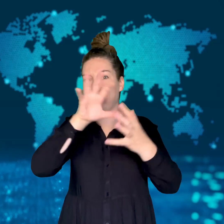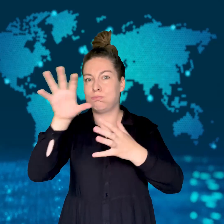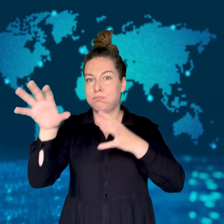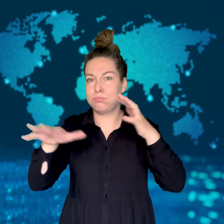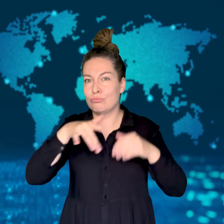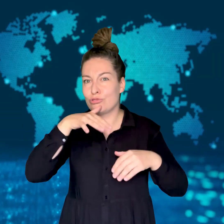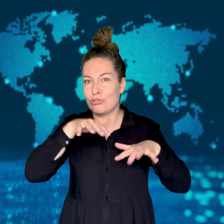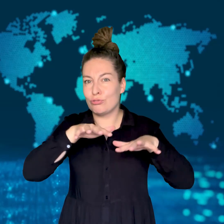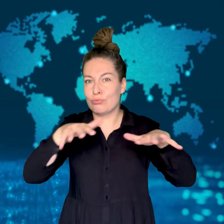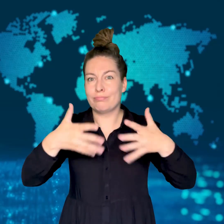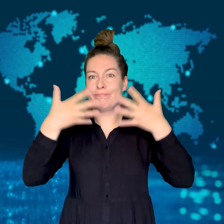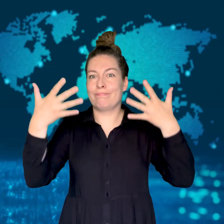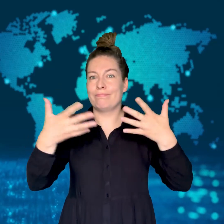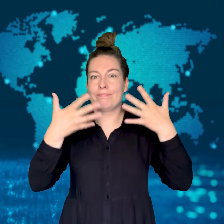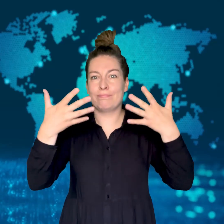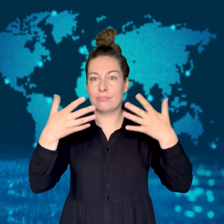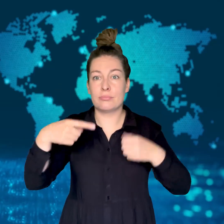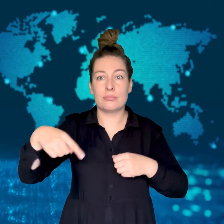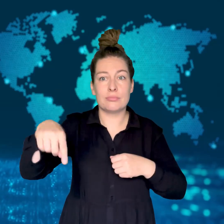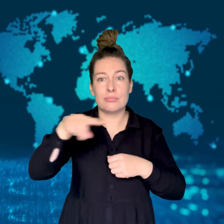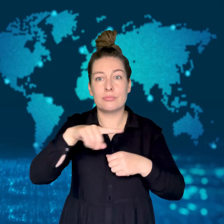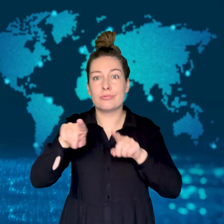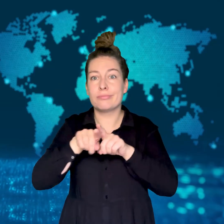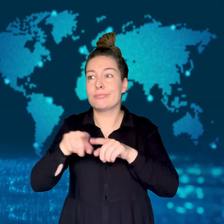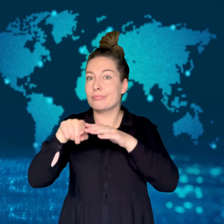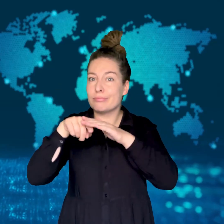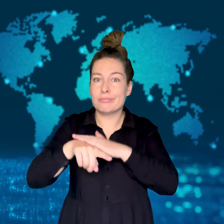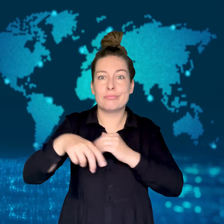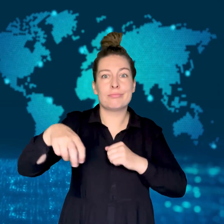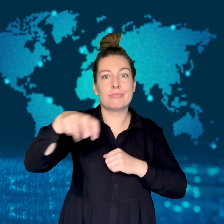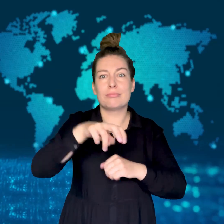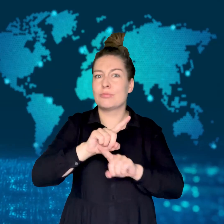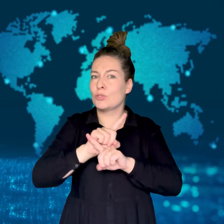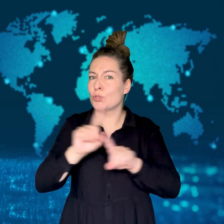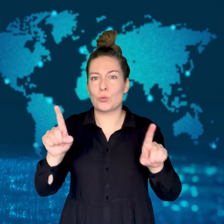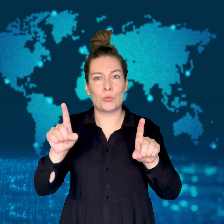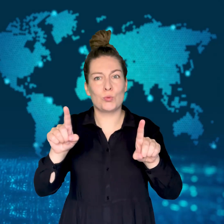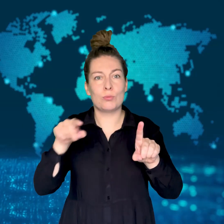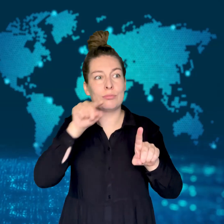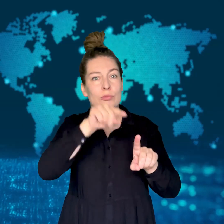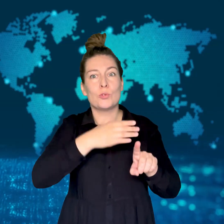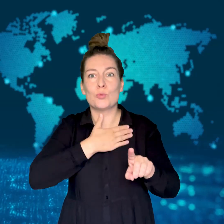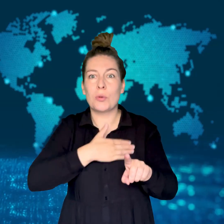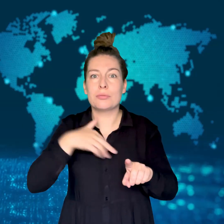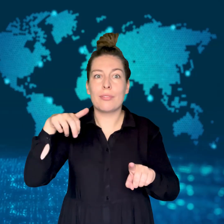They were asked not to visit the eruption site so that